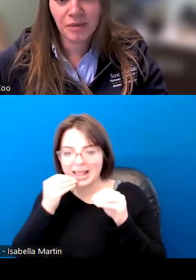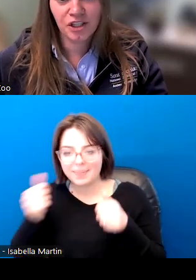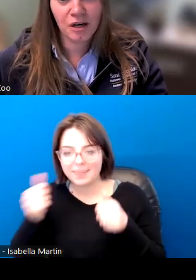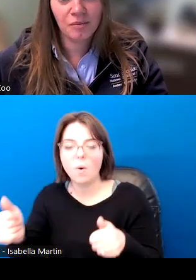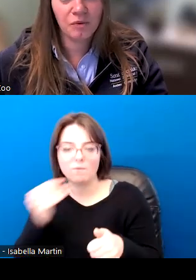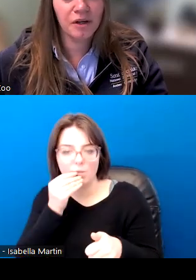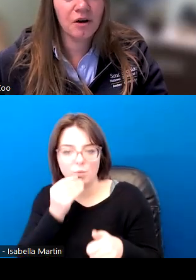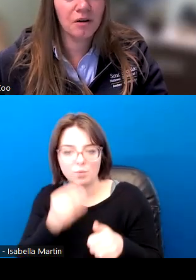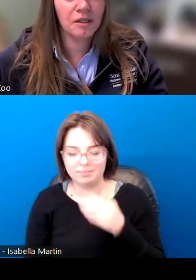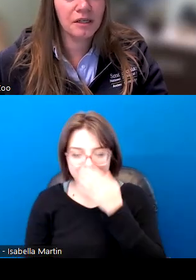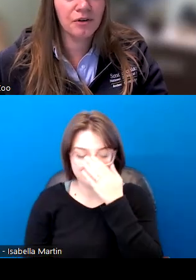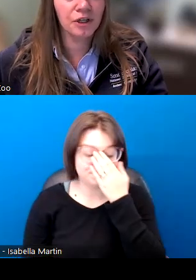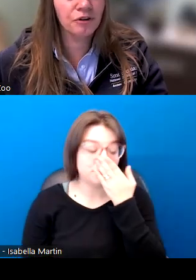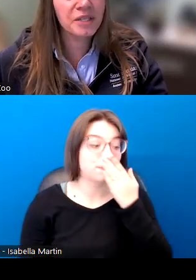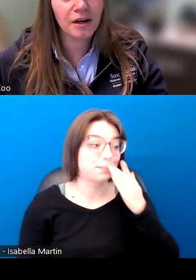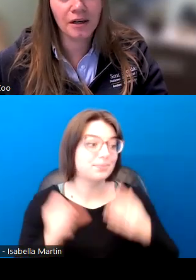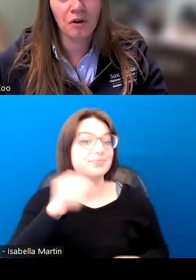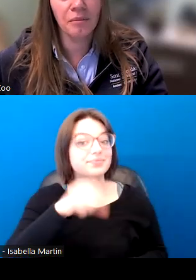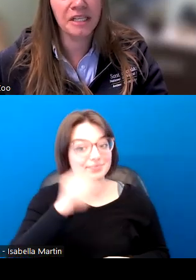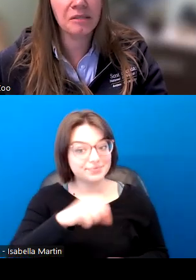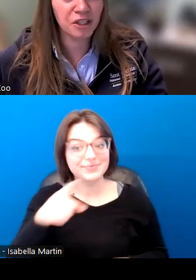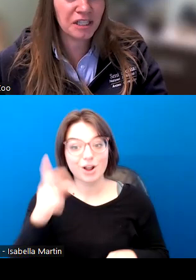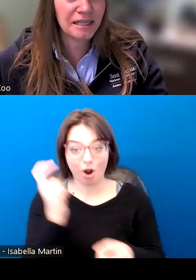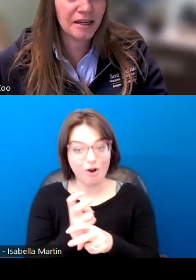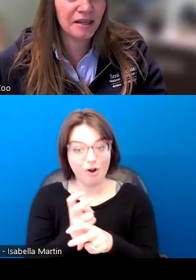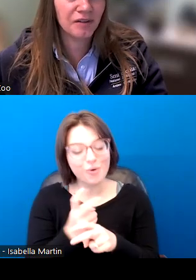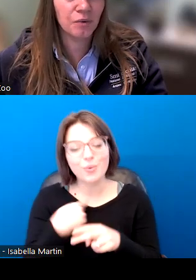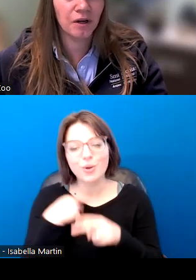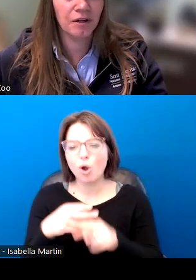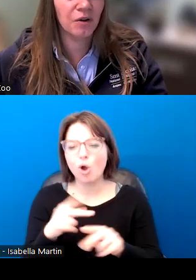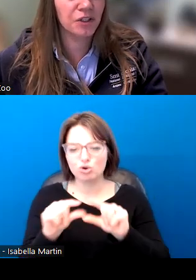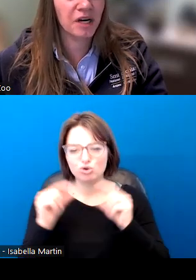my jobs what we call it either a group setting or a mixed species setting even where not only do you